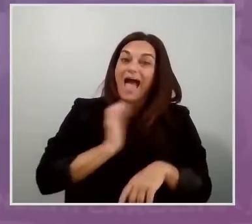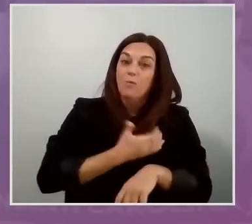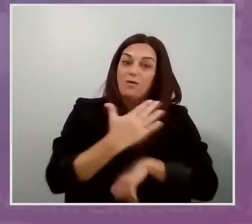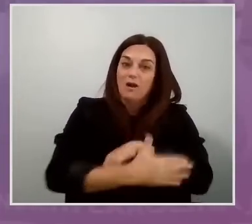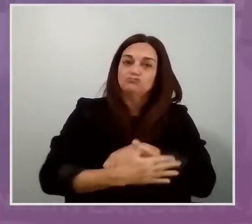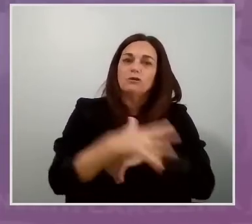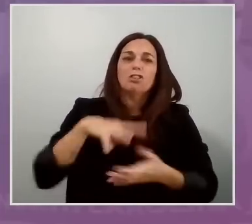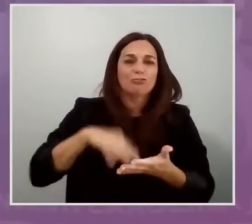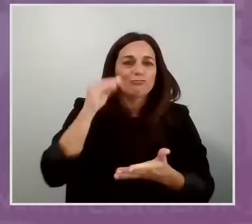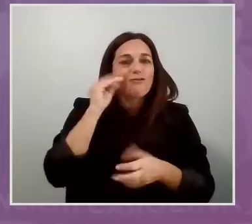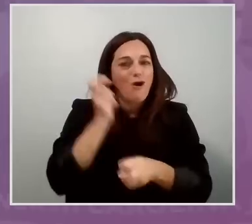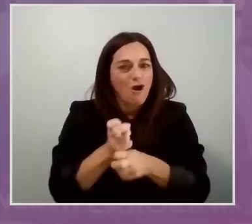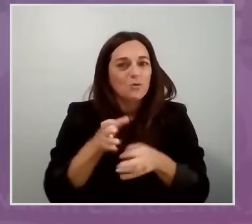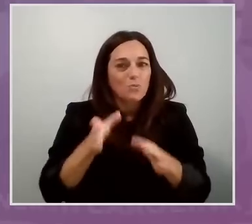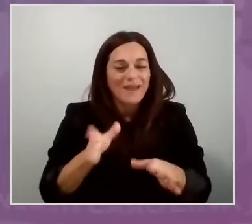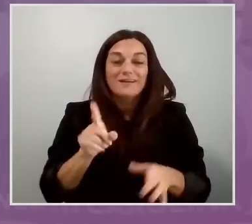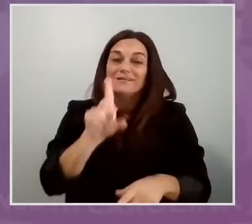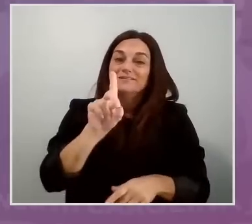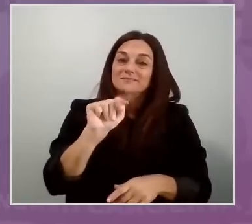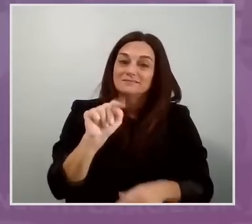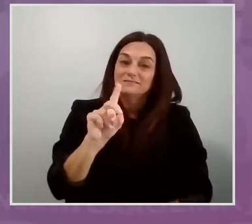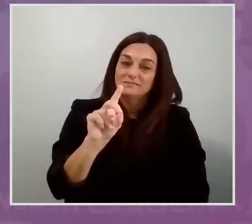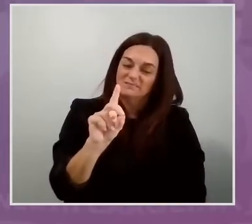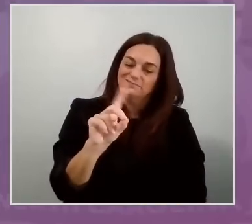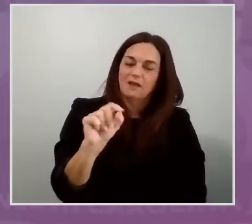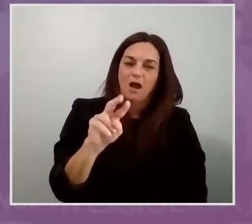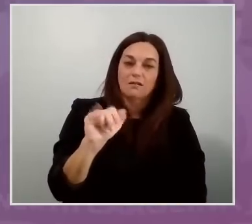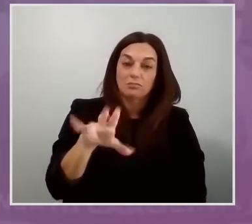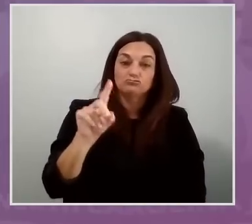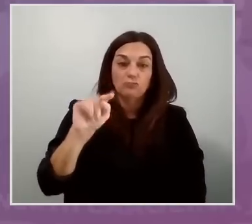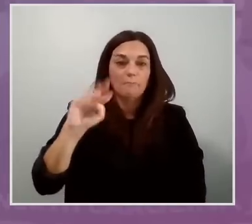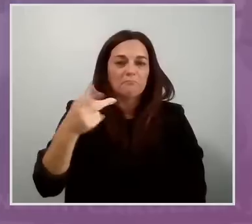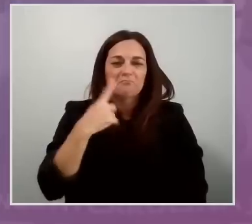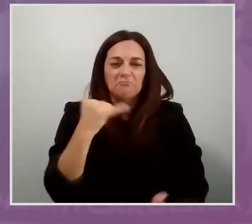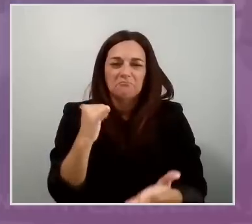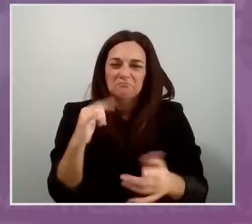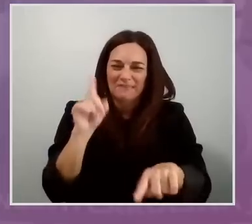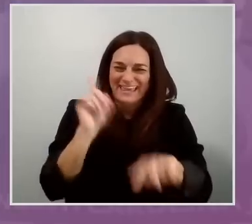AMERICANS' LIVES LOST IN THIS PANDEMIC, OUR COUNTRY HAS